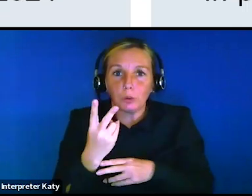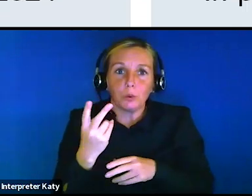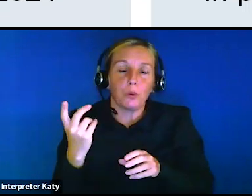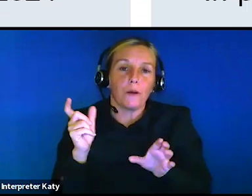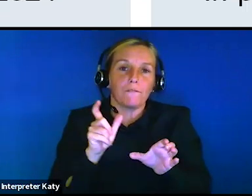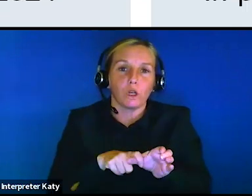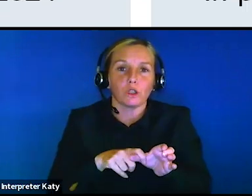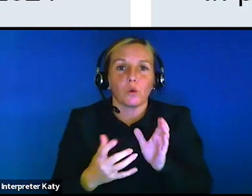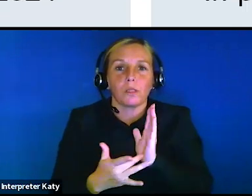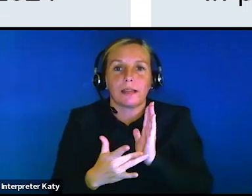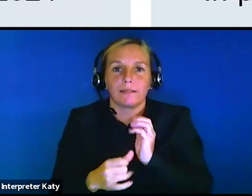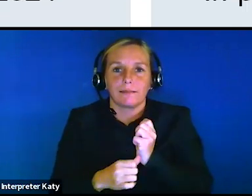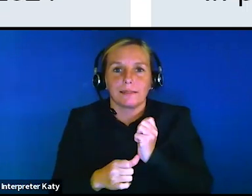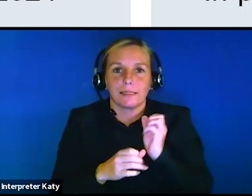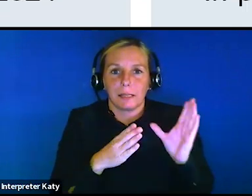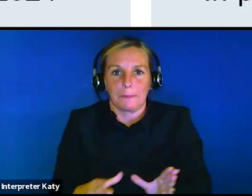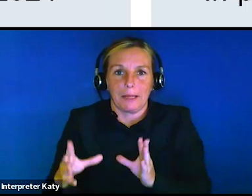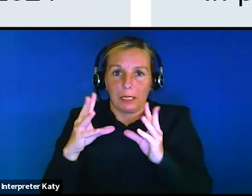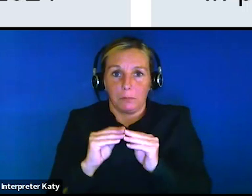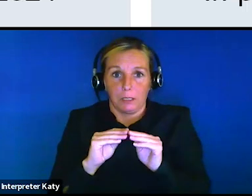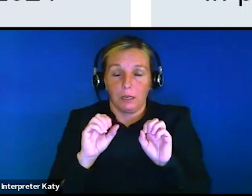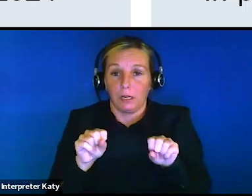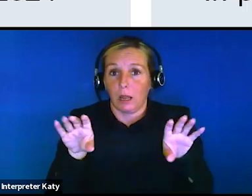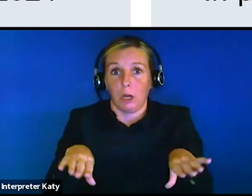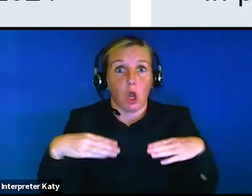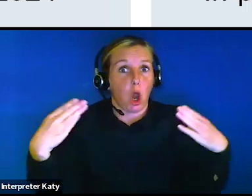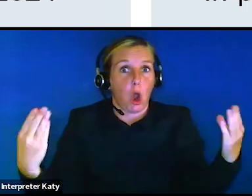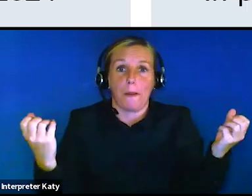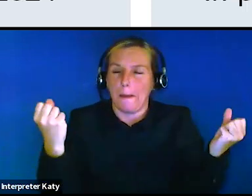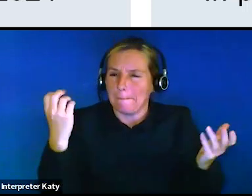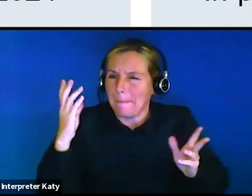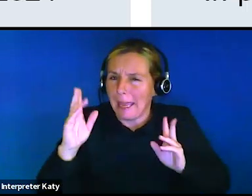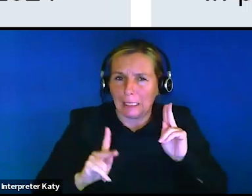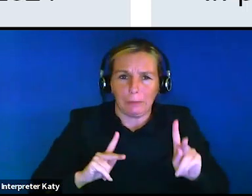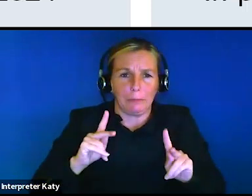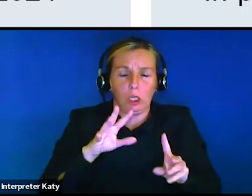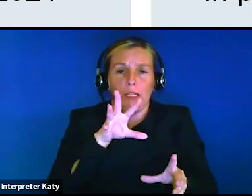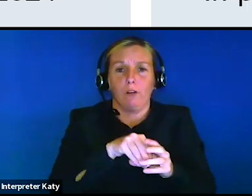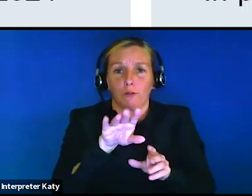and this can be open to a large, large group of your team, large number of people,